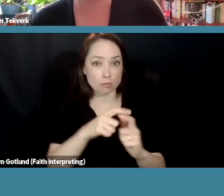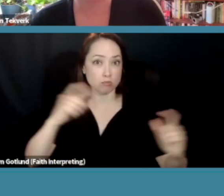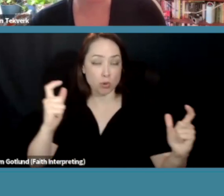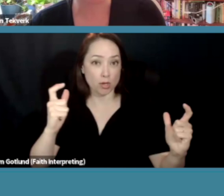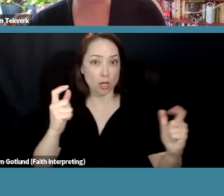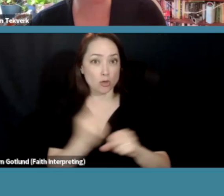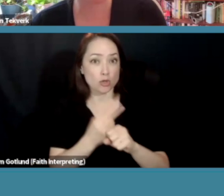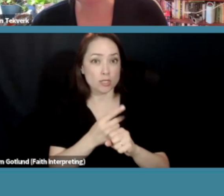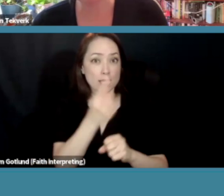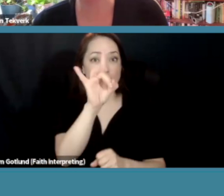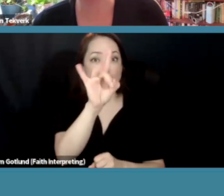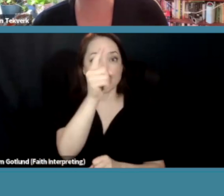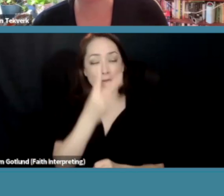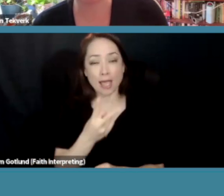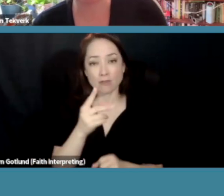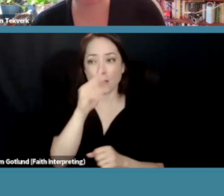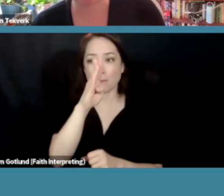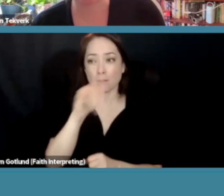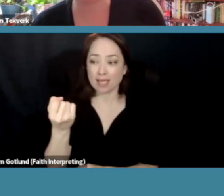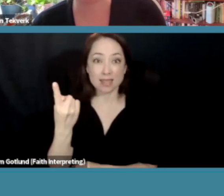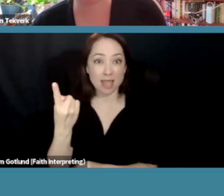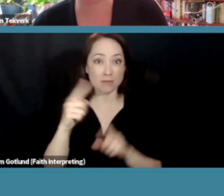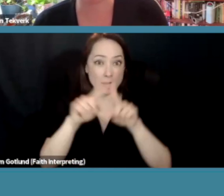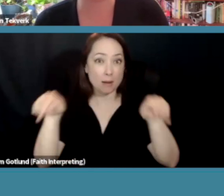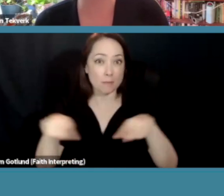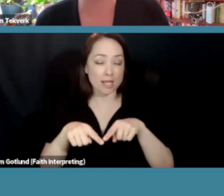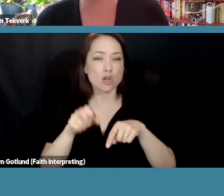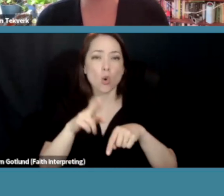or even just expanding the pictures and font sizes and creating